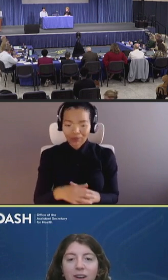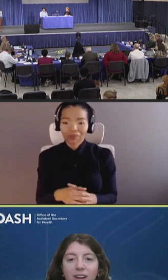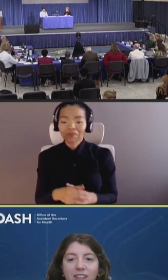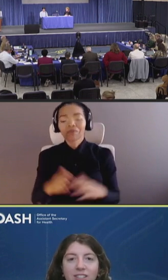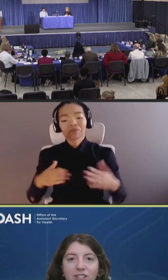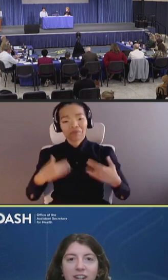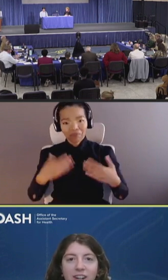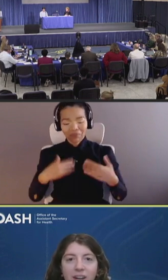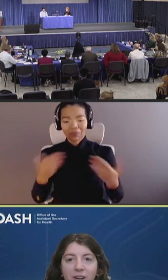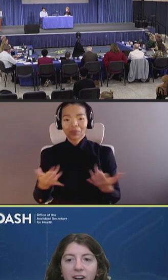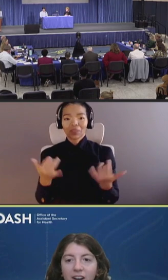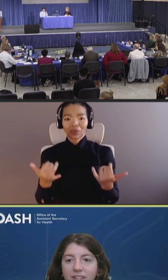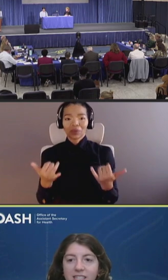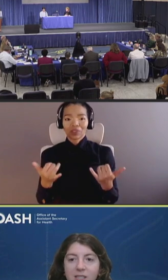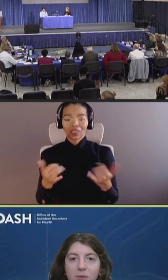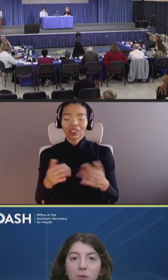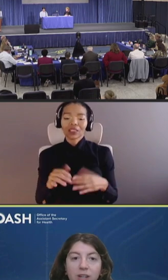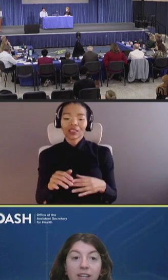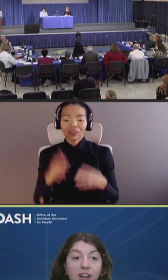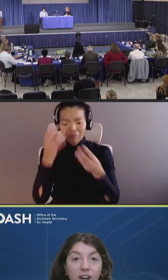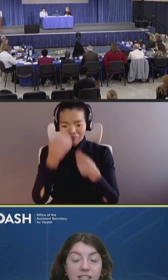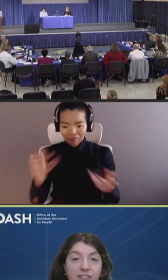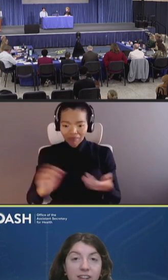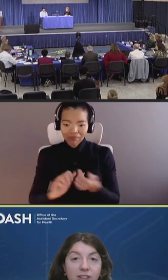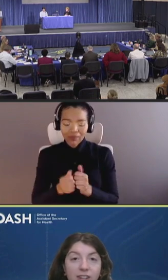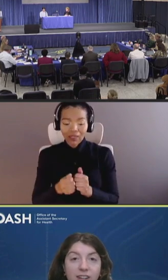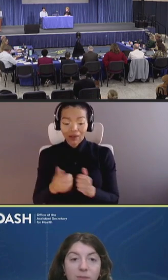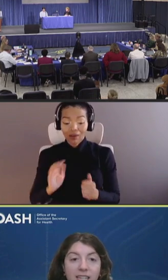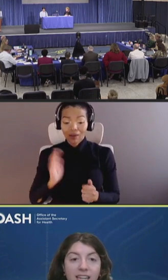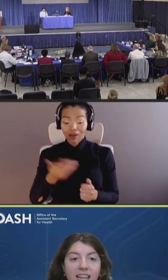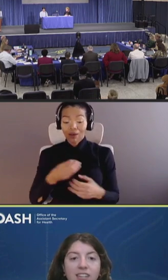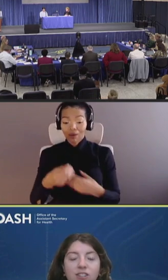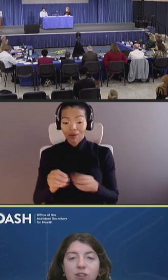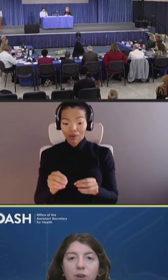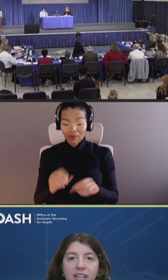all to share how our office has been working across the federal government to coordinate